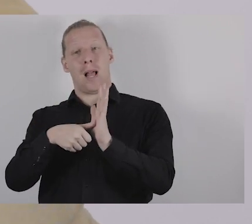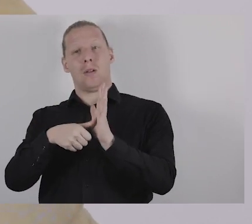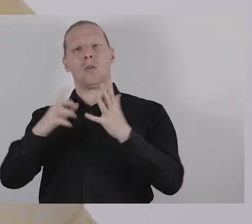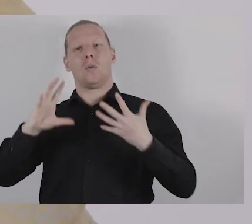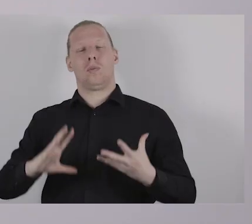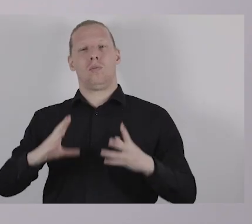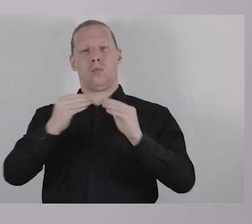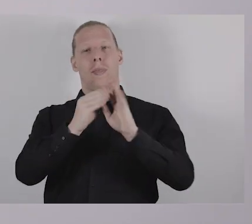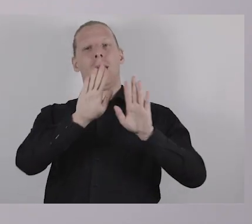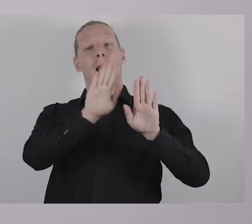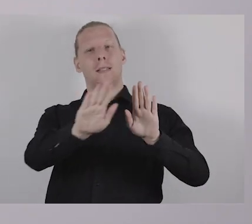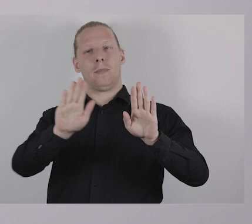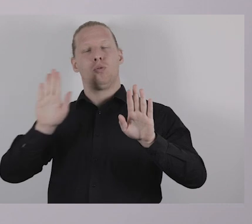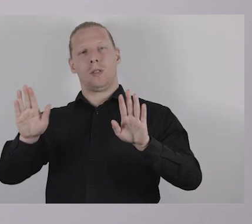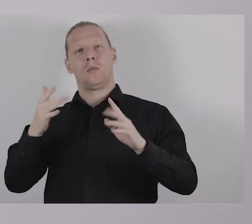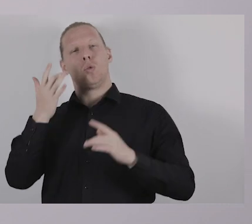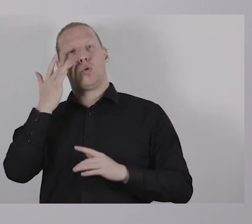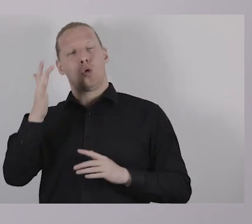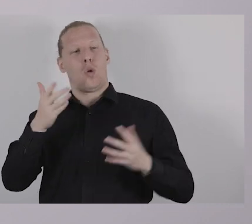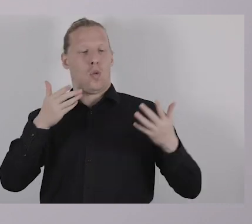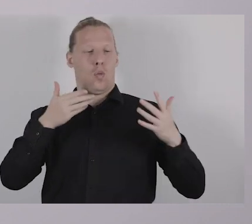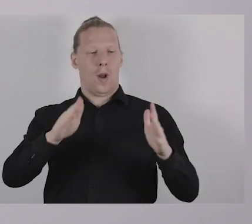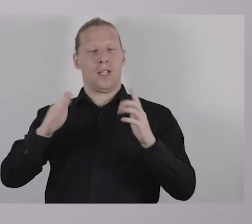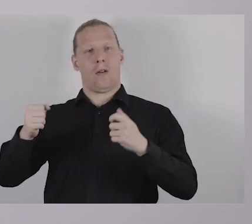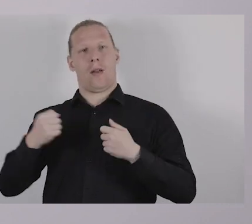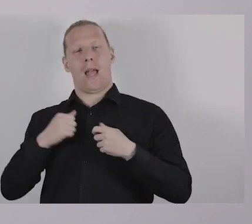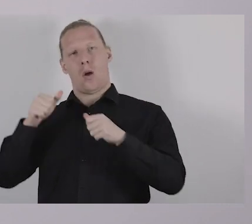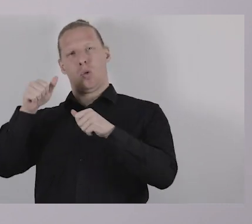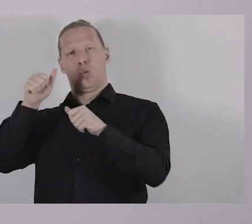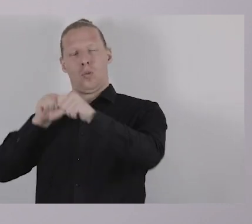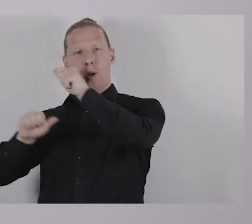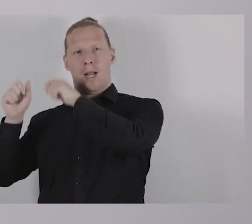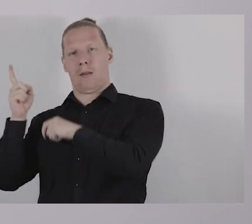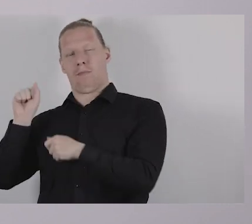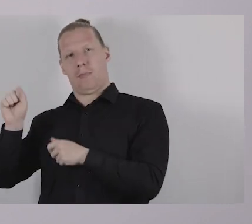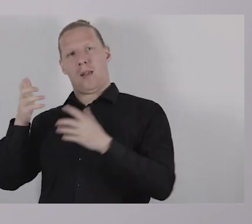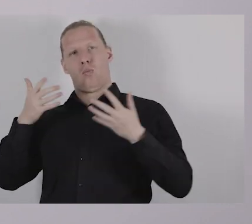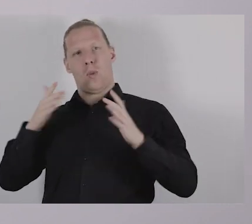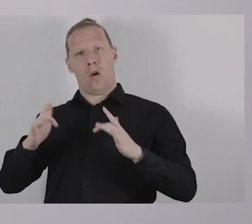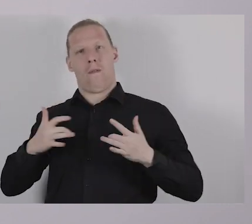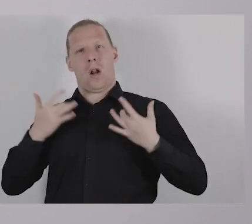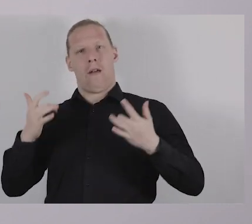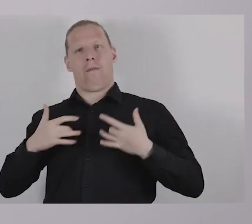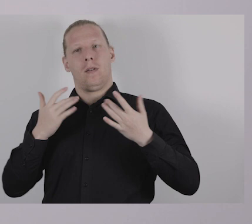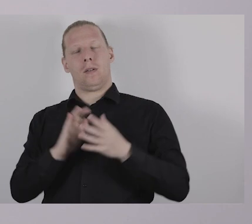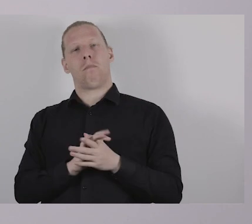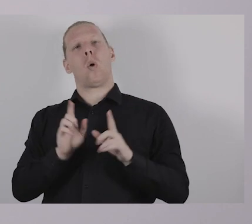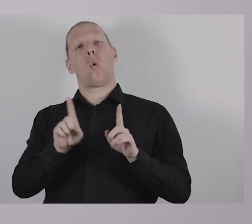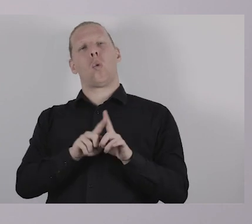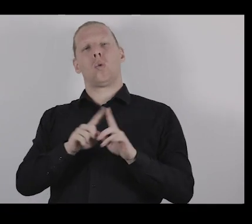to prepare another exhibition celebrating the ways of our ancestors